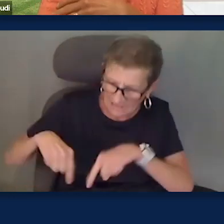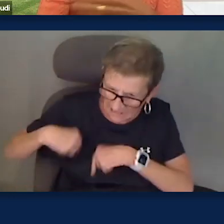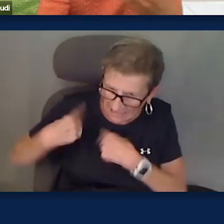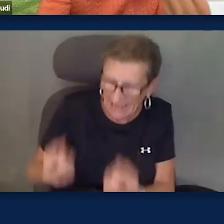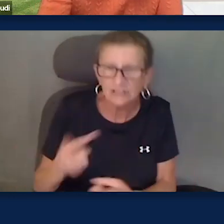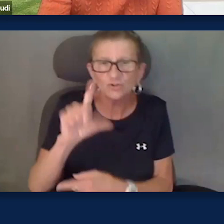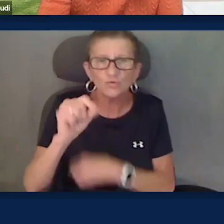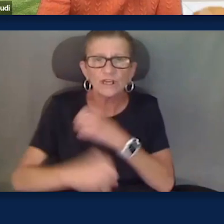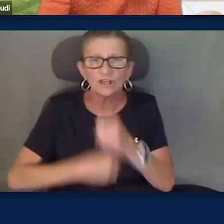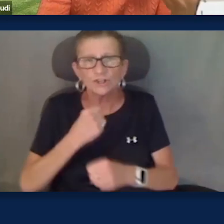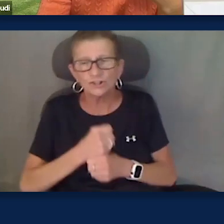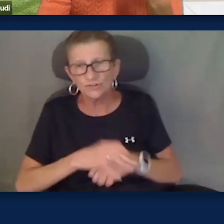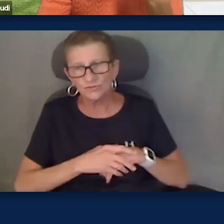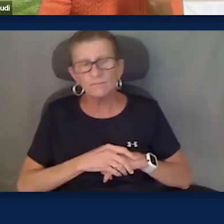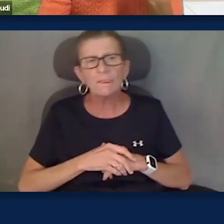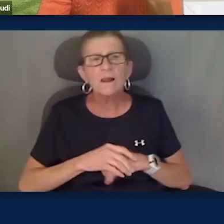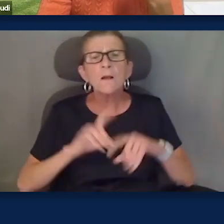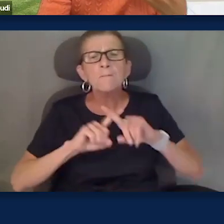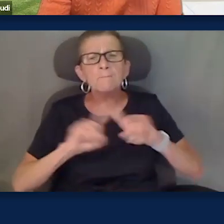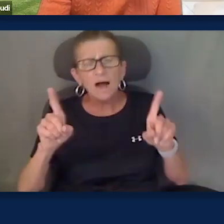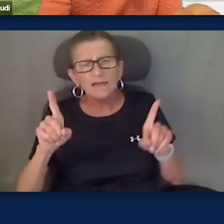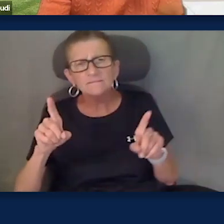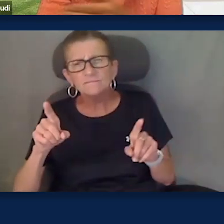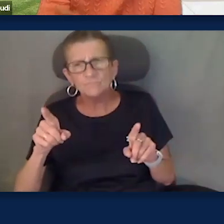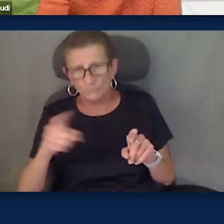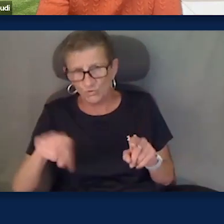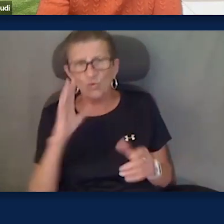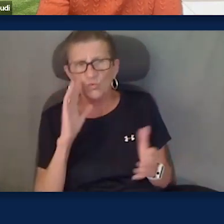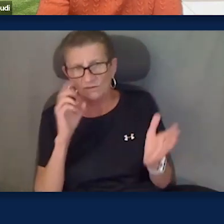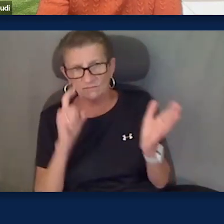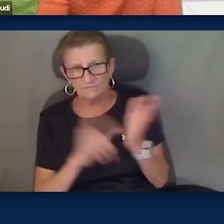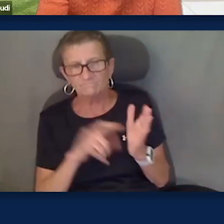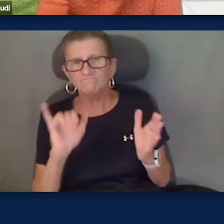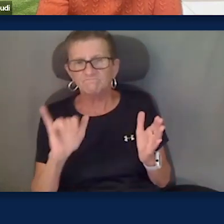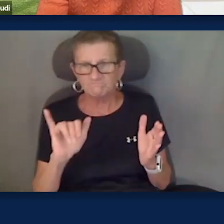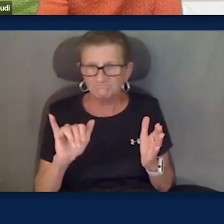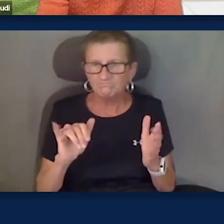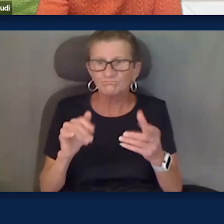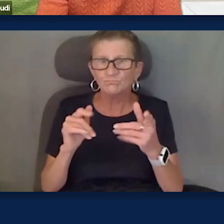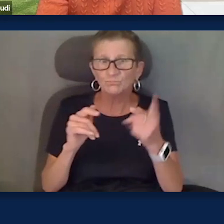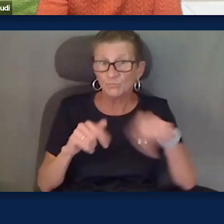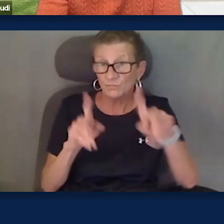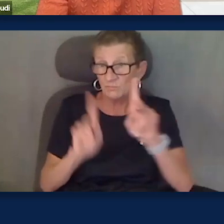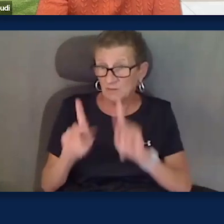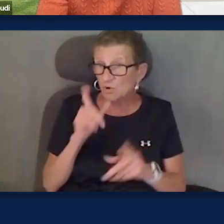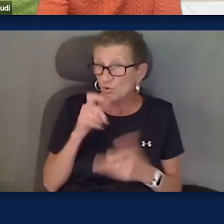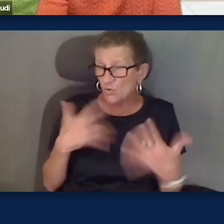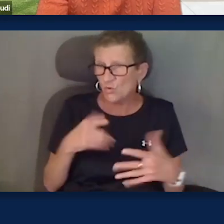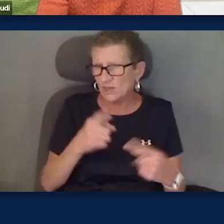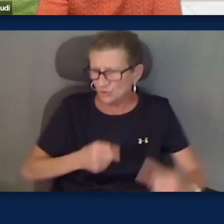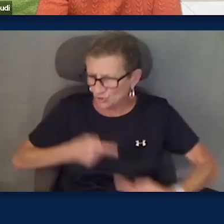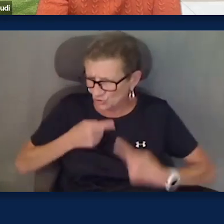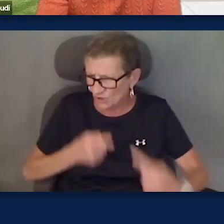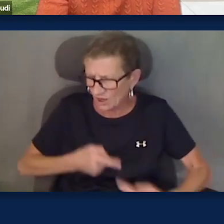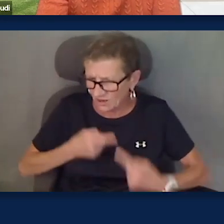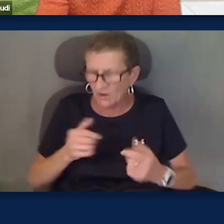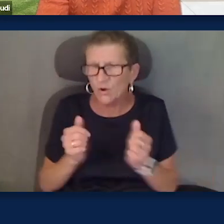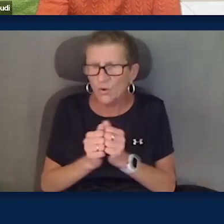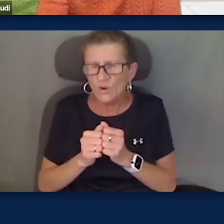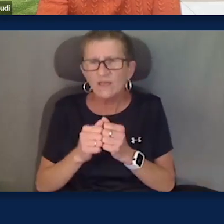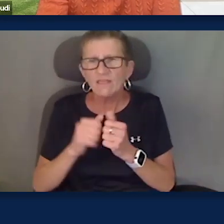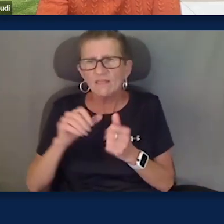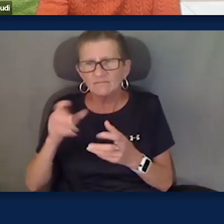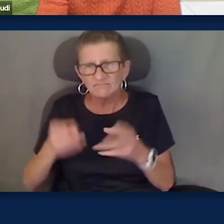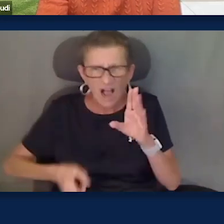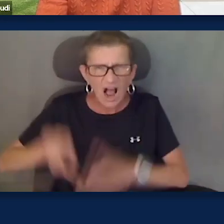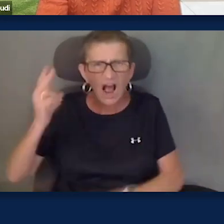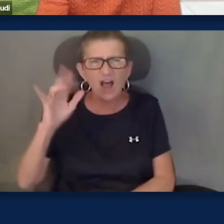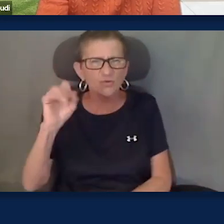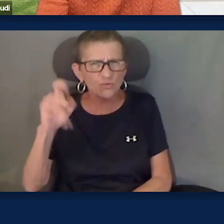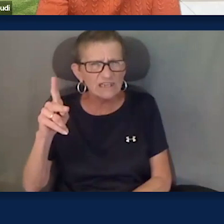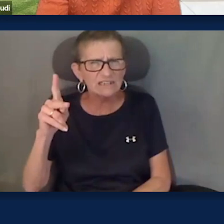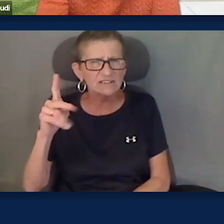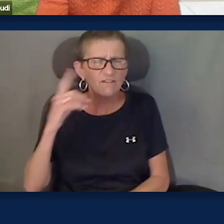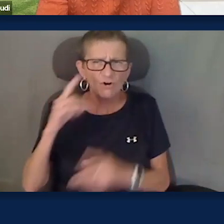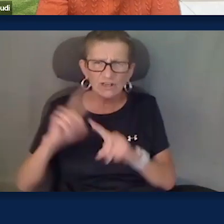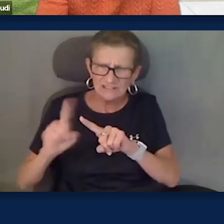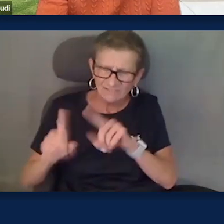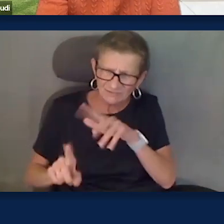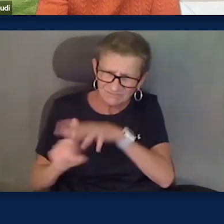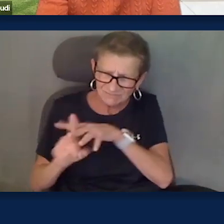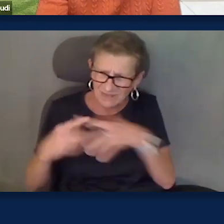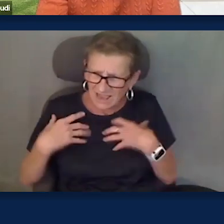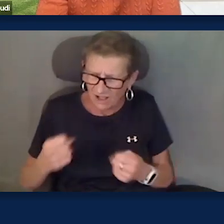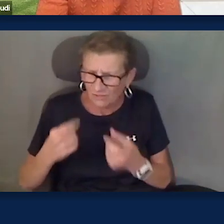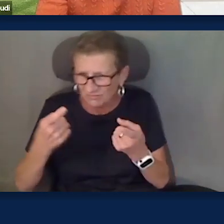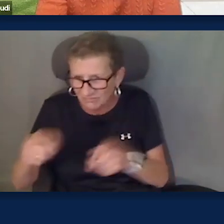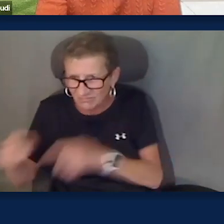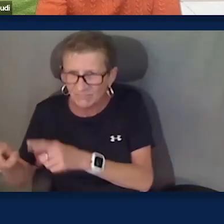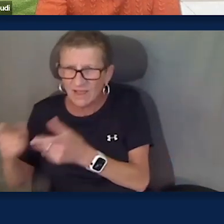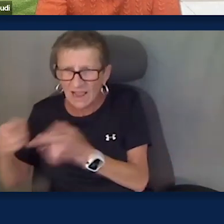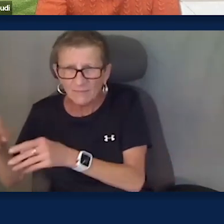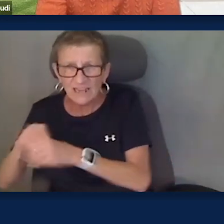However, as we will see in the next few slides, these people struggle with high rates of comorbid conditions and they are at risk of adverse health events throughout their life.